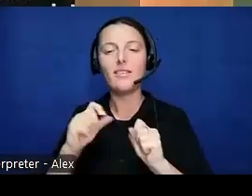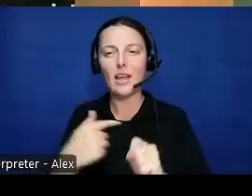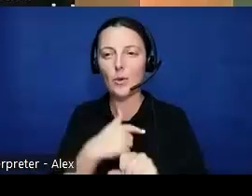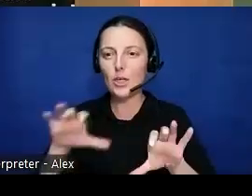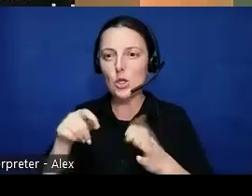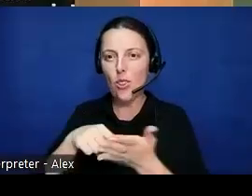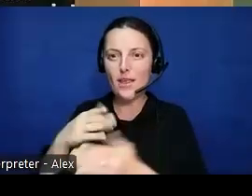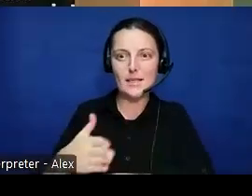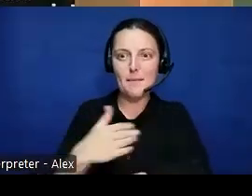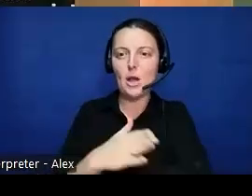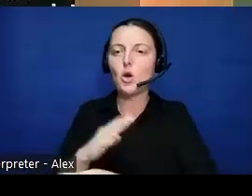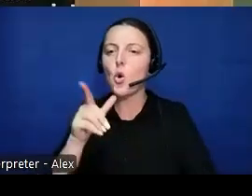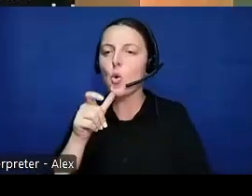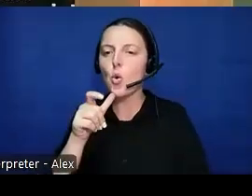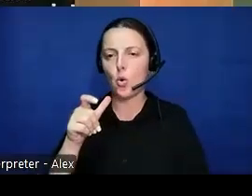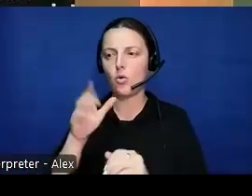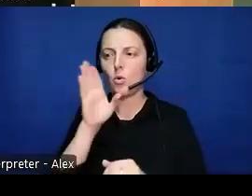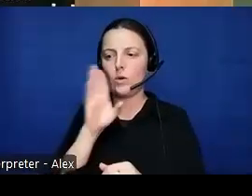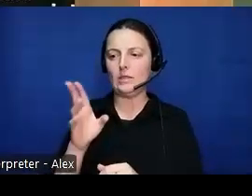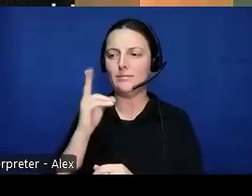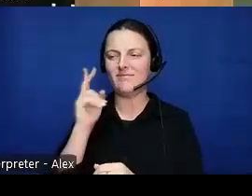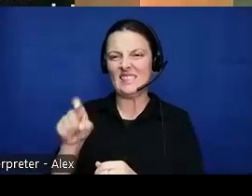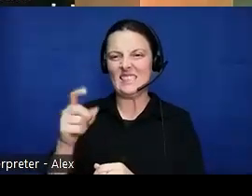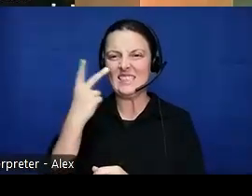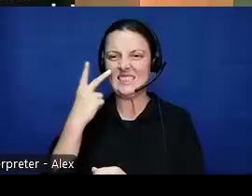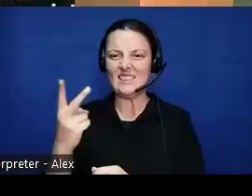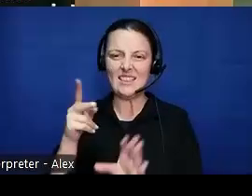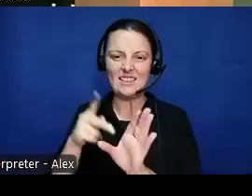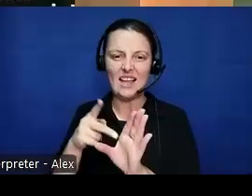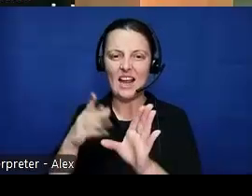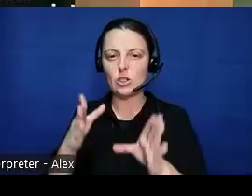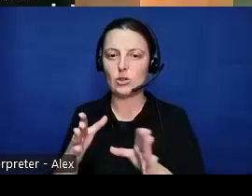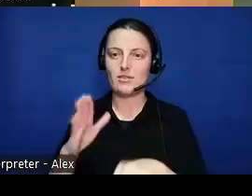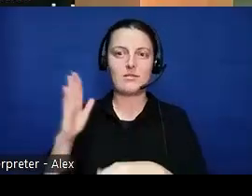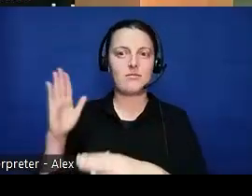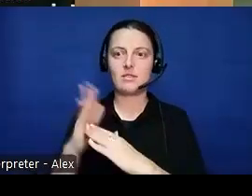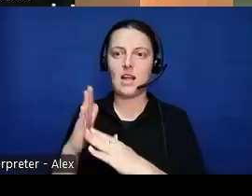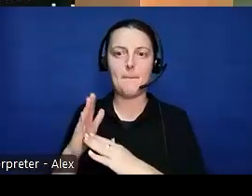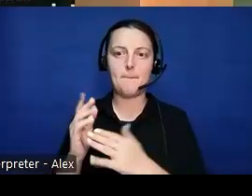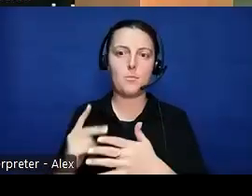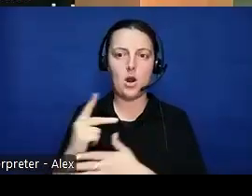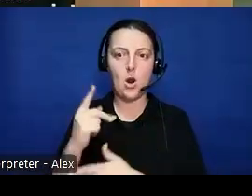seen by psychiatry most urgently lot of different questions in the field psychooncology. A lot of it